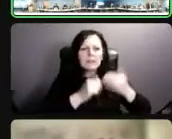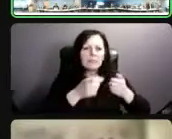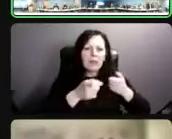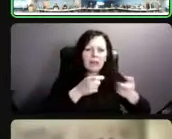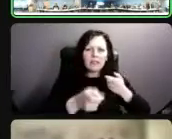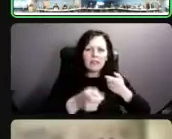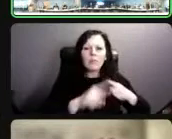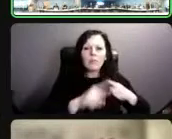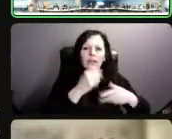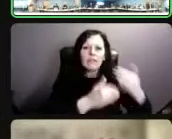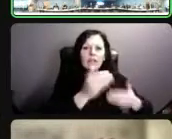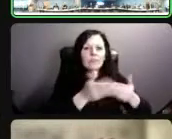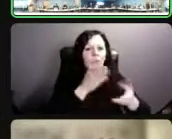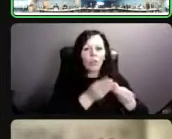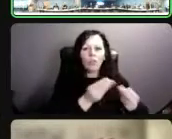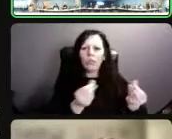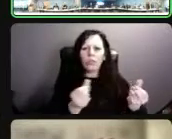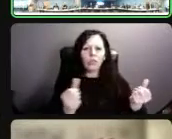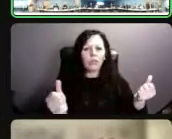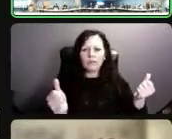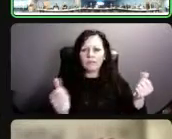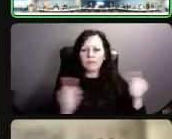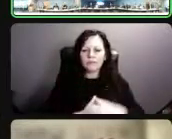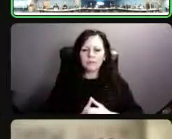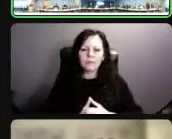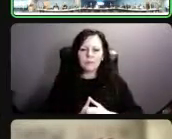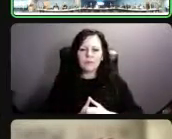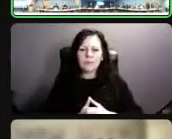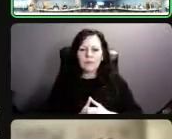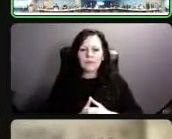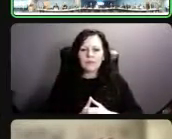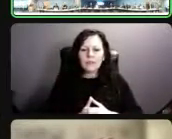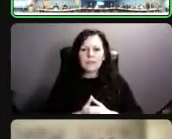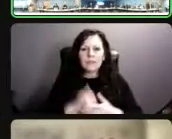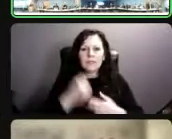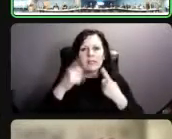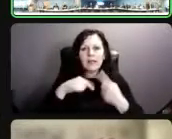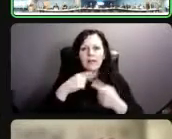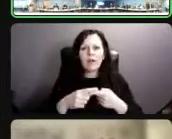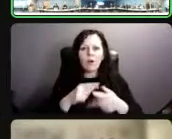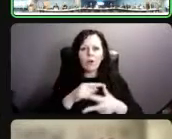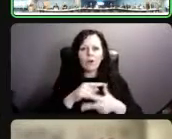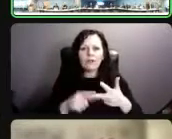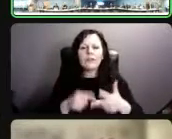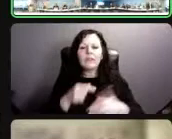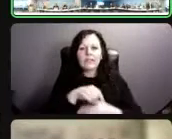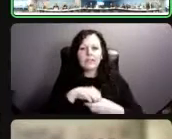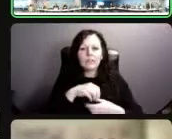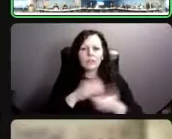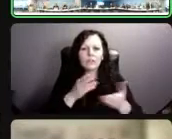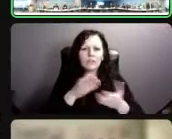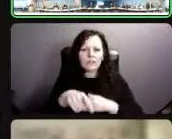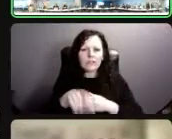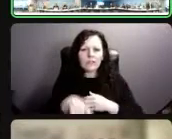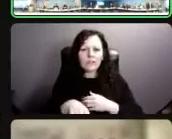SOME TIME. YOU CAN DEFER THIS UPKEEP FOR A WHILE AND YOU CAN GET BY BUT EVENTUALLY DEFERRING ENDS UP IT